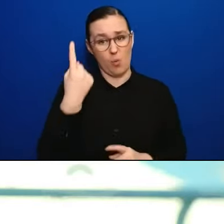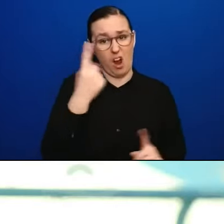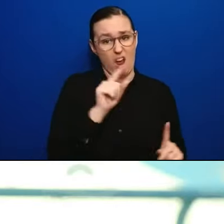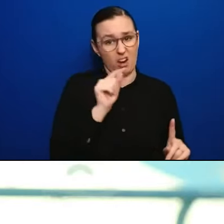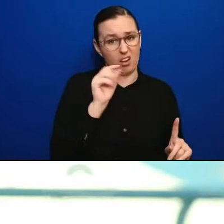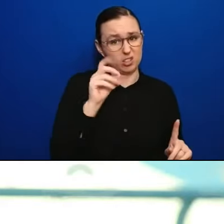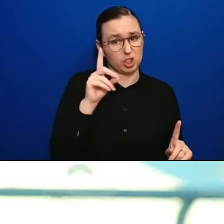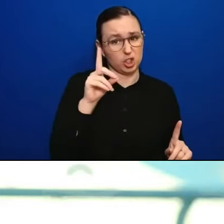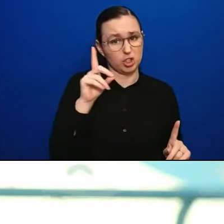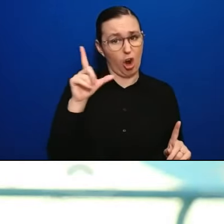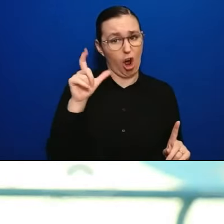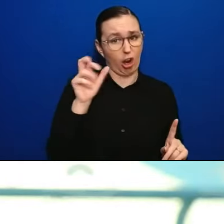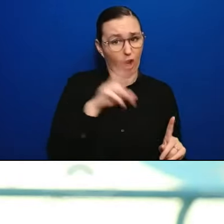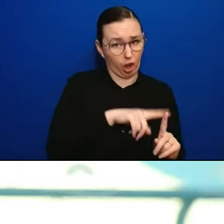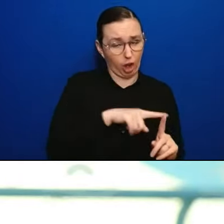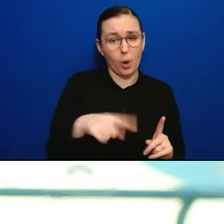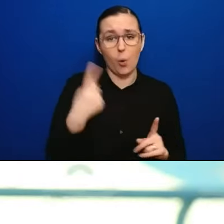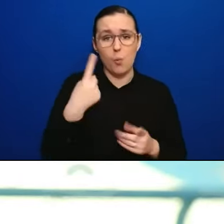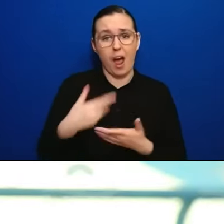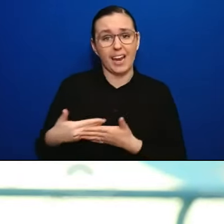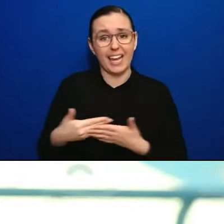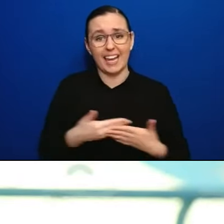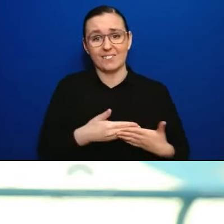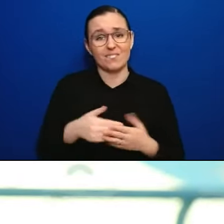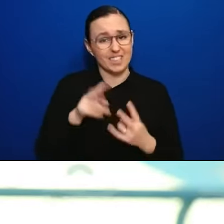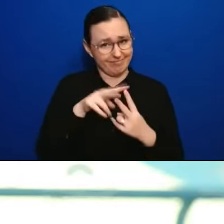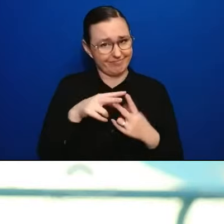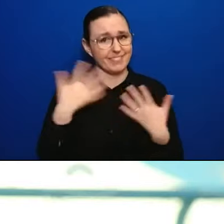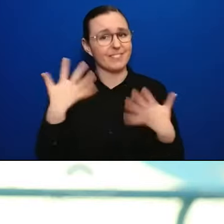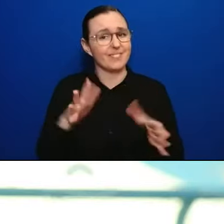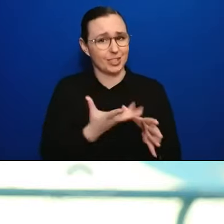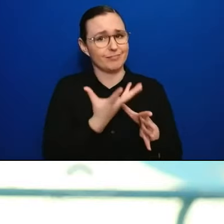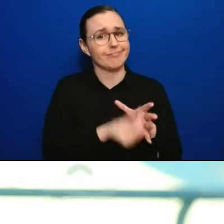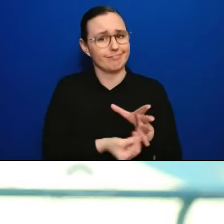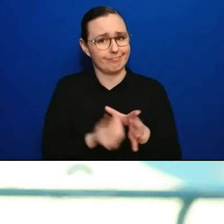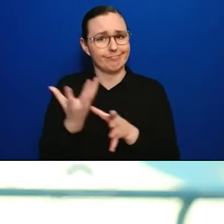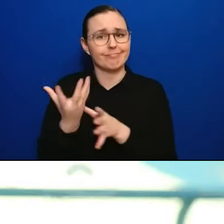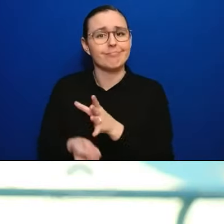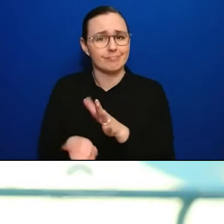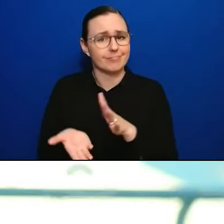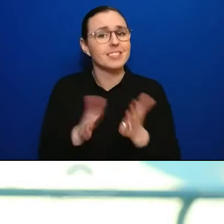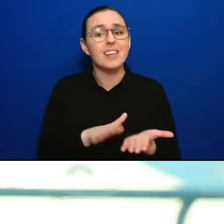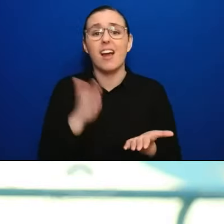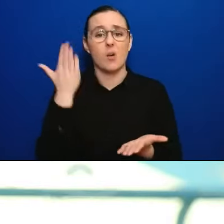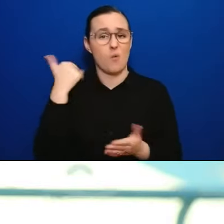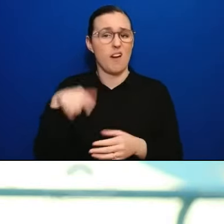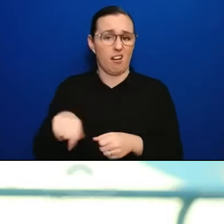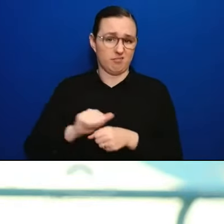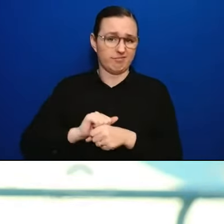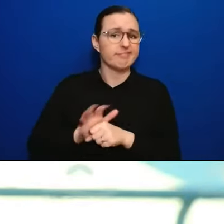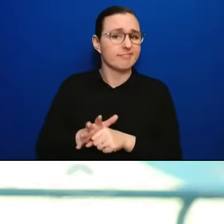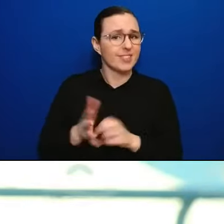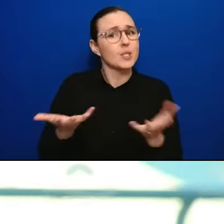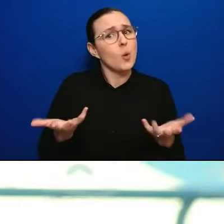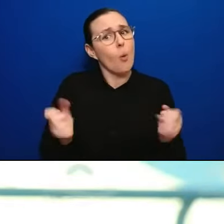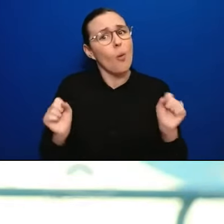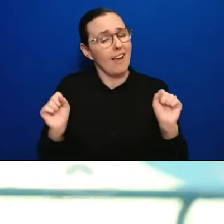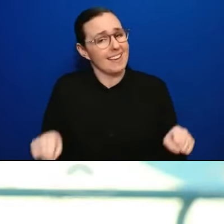group we've had two young toddlers, one toddler, one infant who have died from COVID